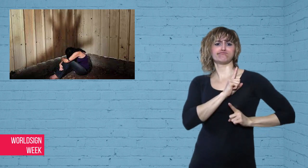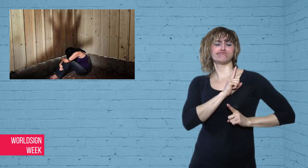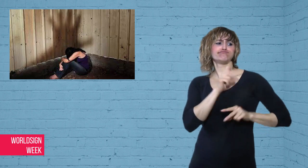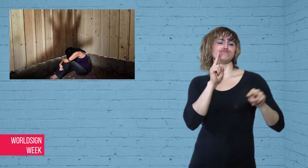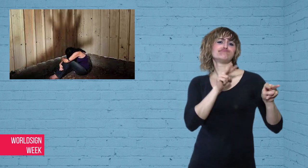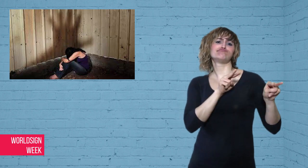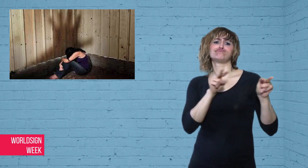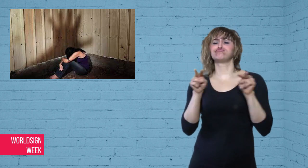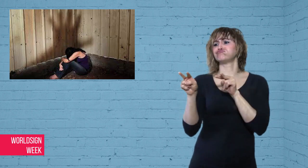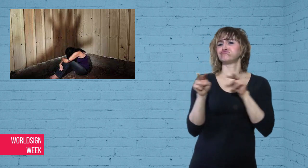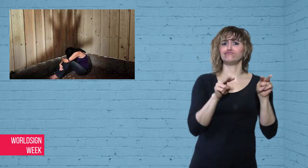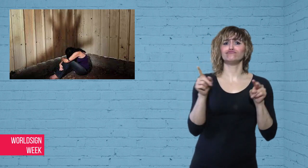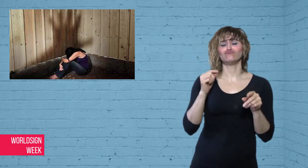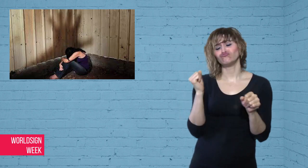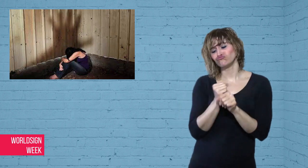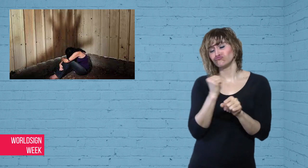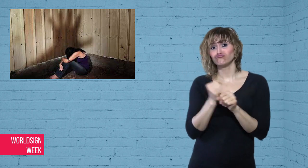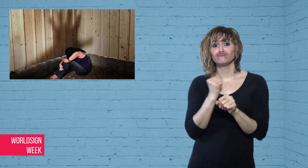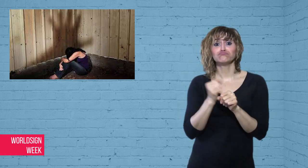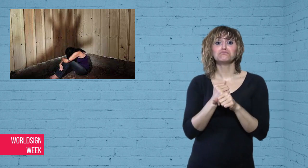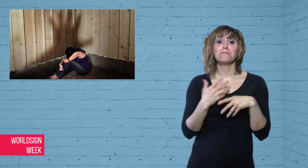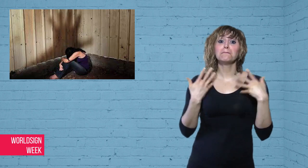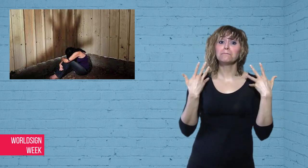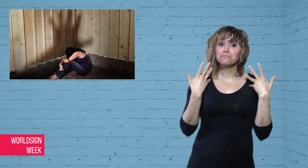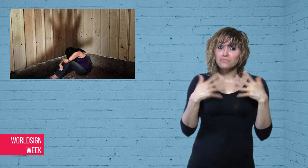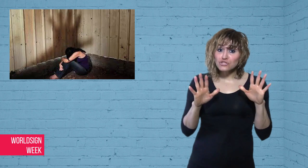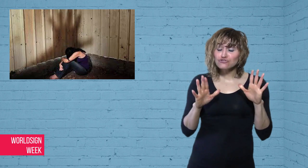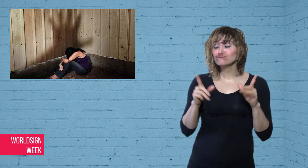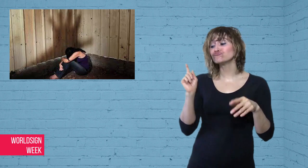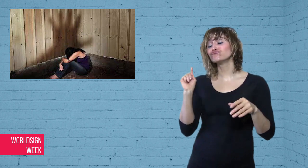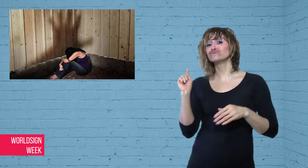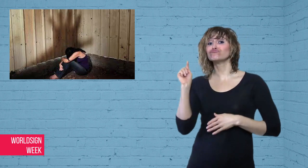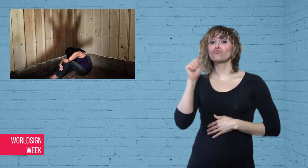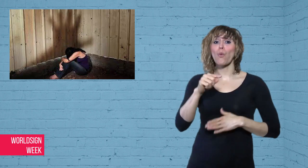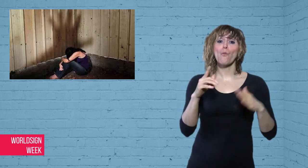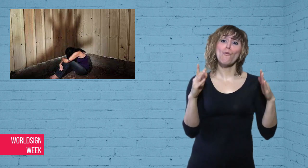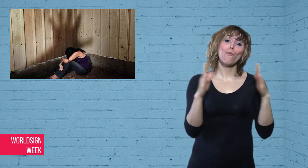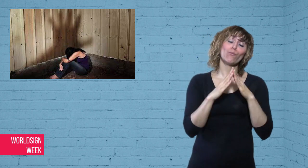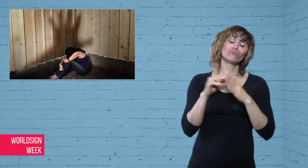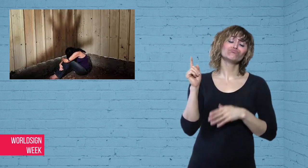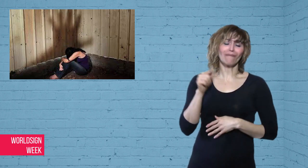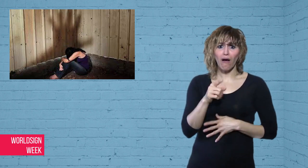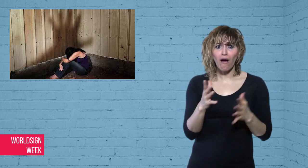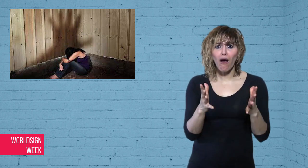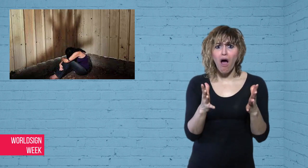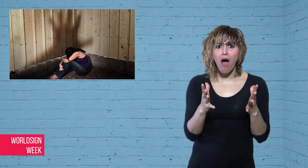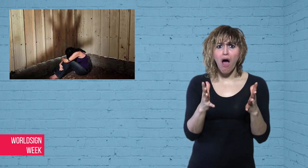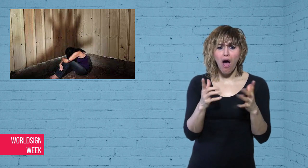as a hotel security guard,